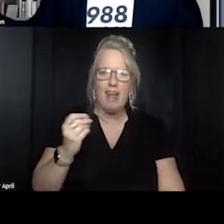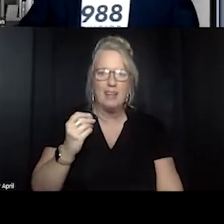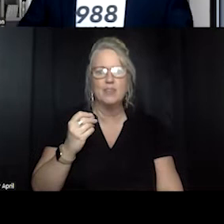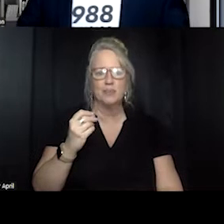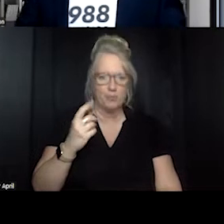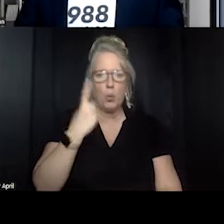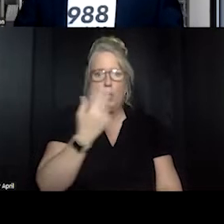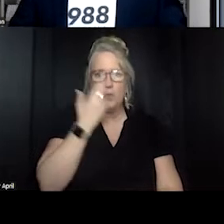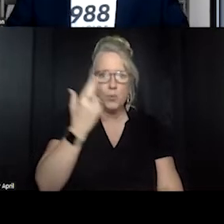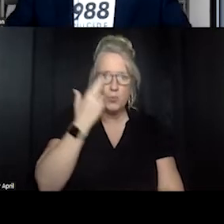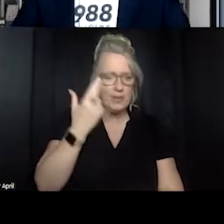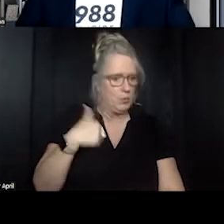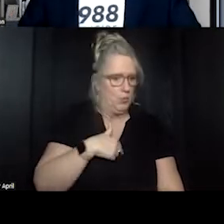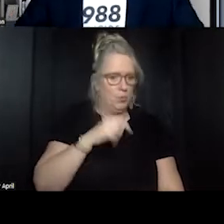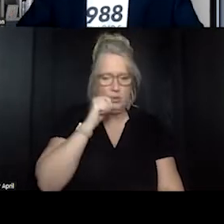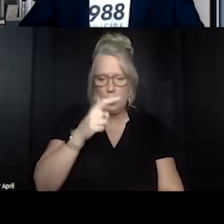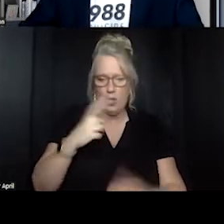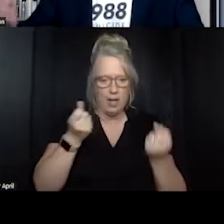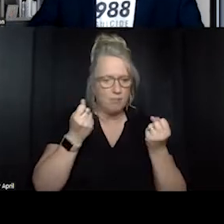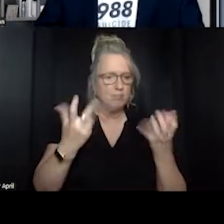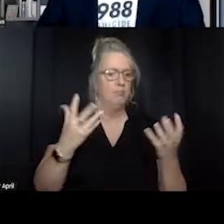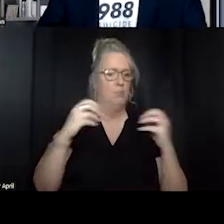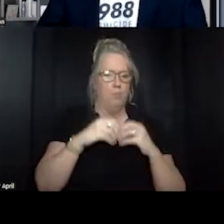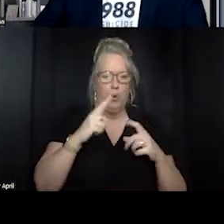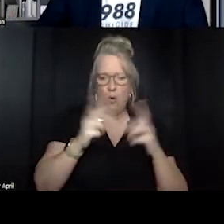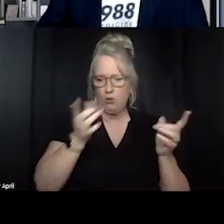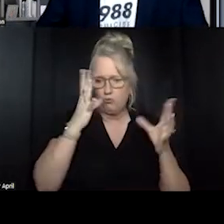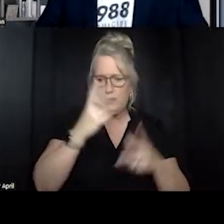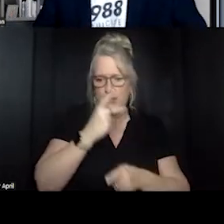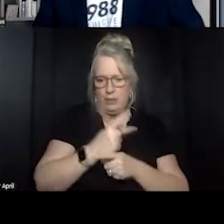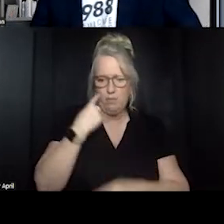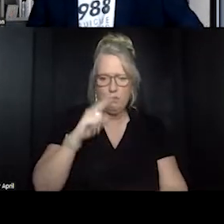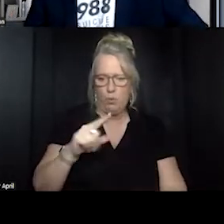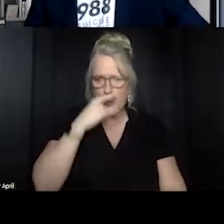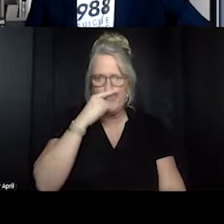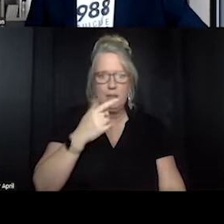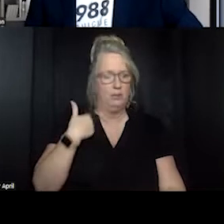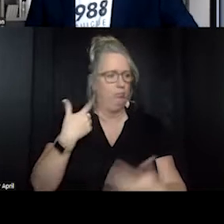REASONS WE DON'T HAVE MORE CRISIS CARE FOR KIDS IS THE CONCEPT THAT KIDS ARE RESILIENT. IT'S TRUE.